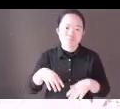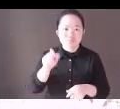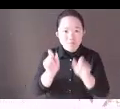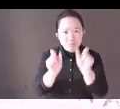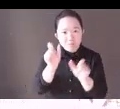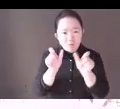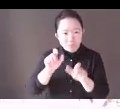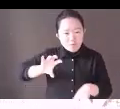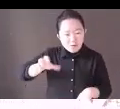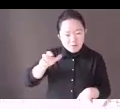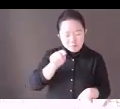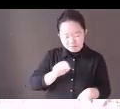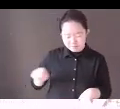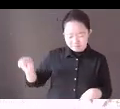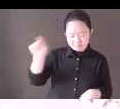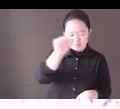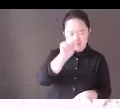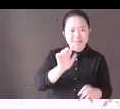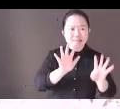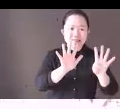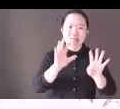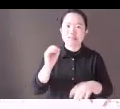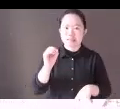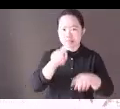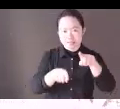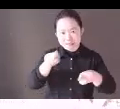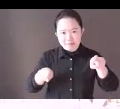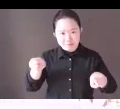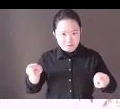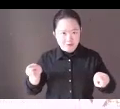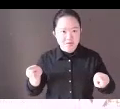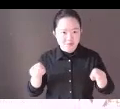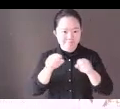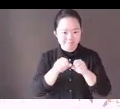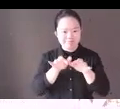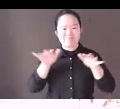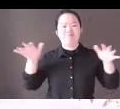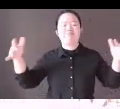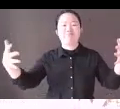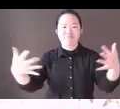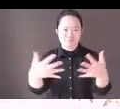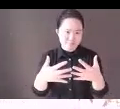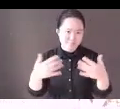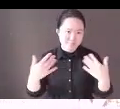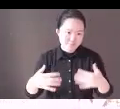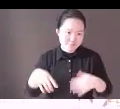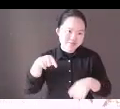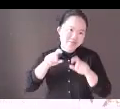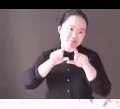new uh accessibility legislation which is in the Horizon uh we have real unique opportunity